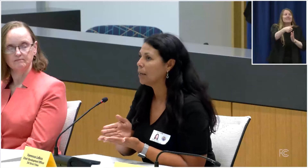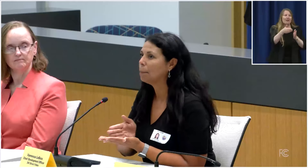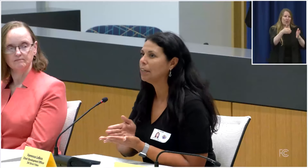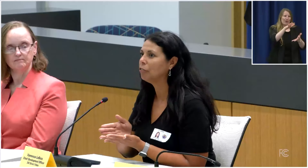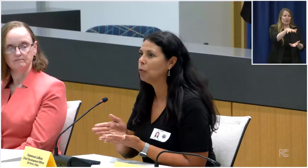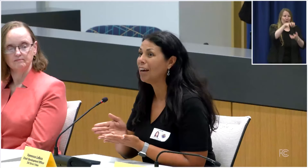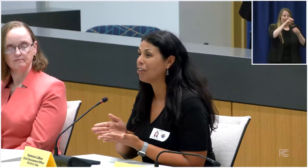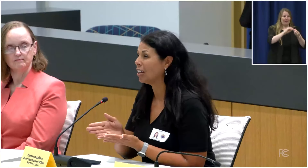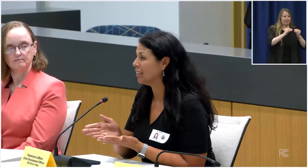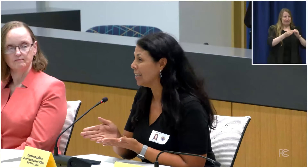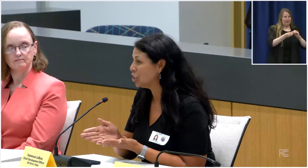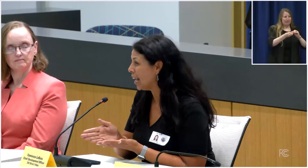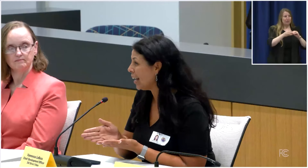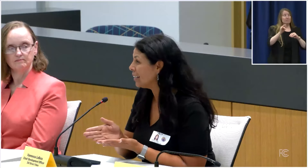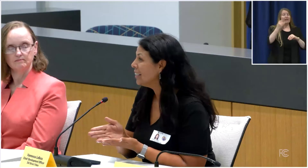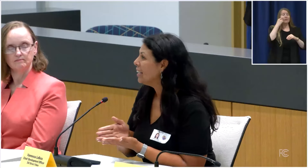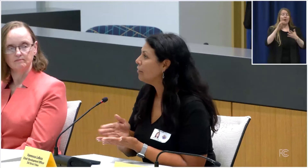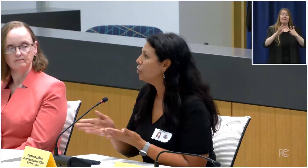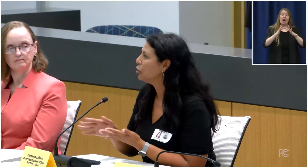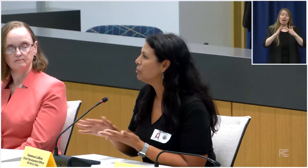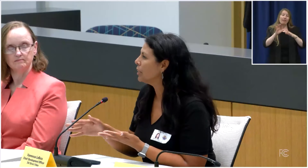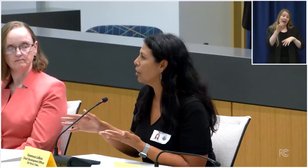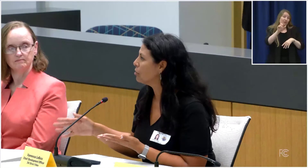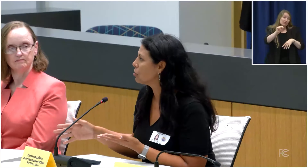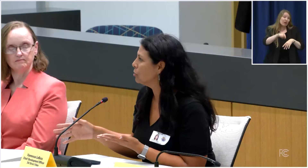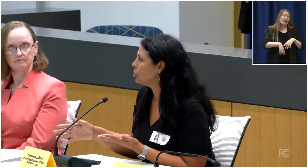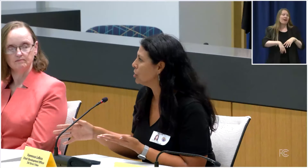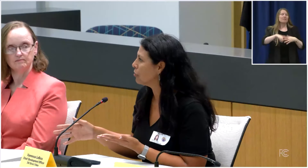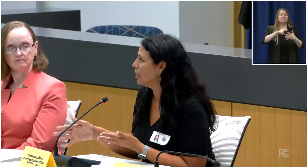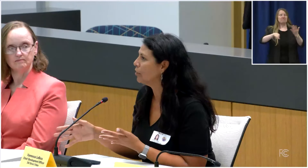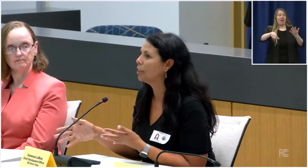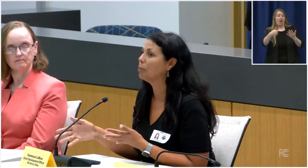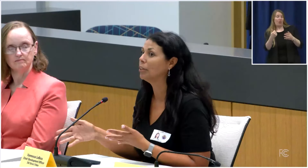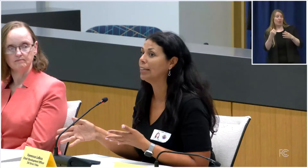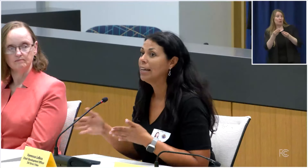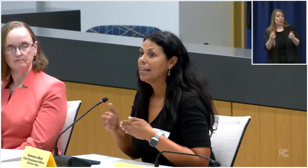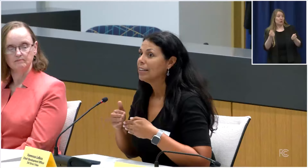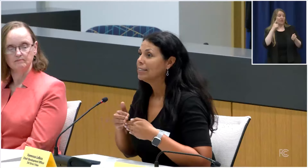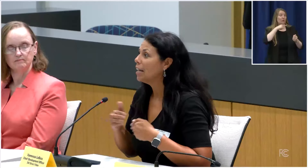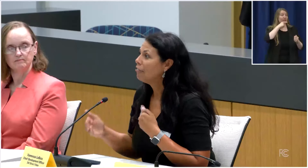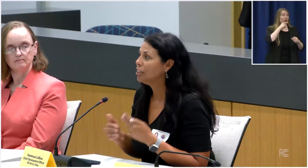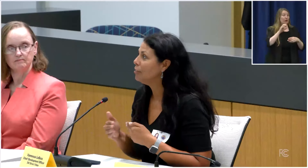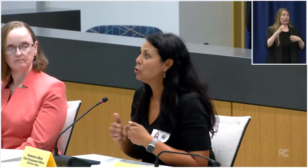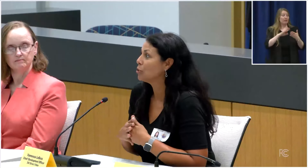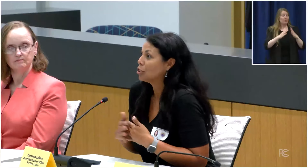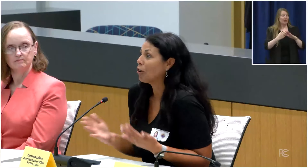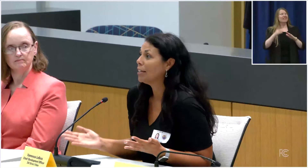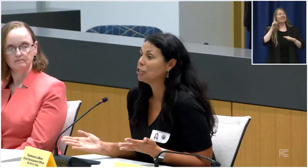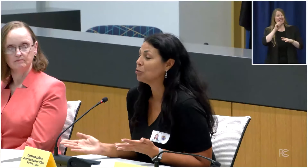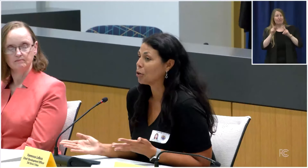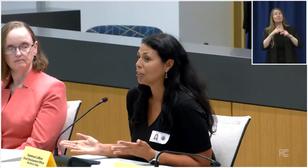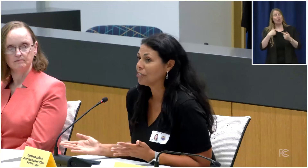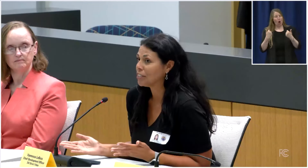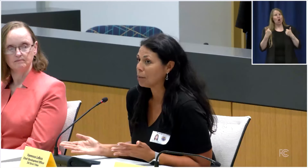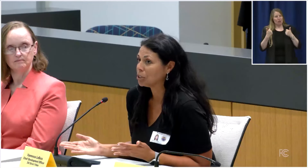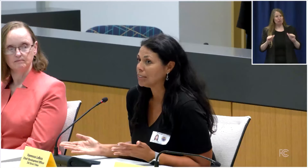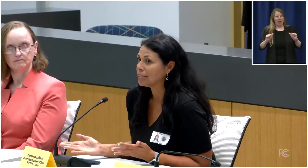NOT TRACKING SO YES TTY LINES IS ONE WAY TO GET THE DATA. YOUR VRS MINUTES IS ANOTHER WAY TO GET SOME DATA BUT IF